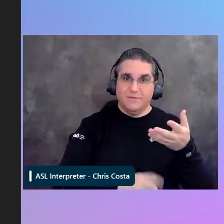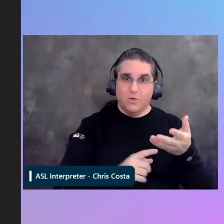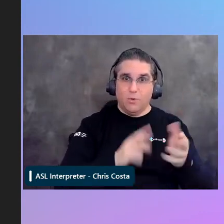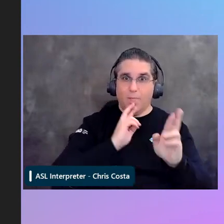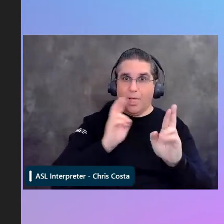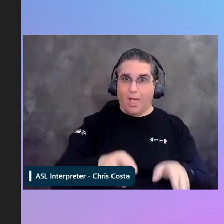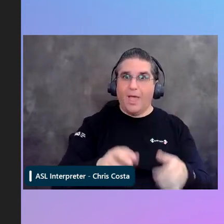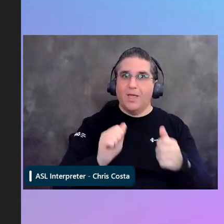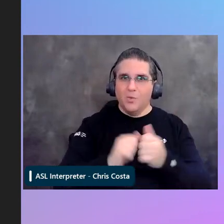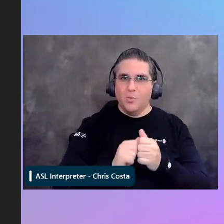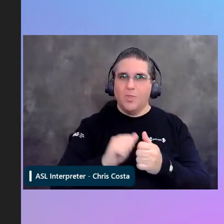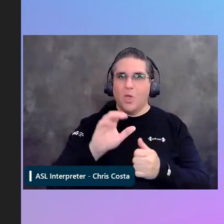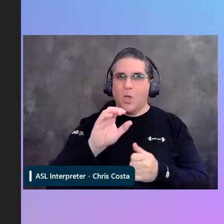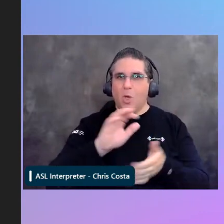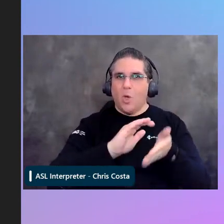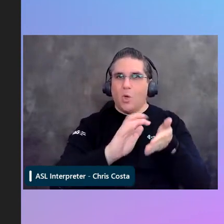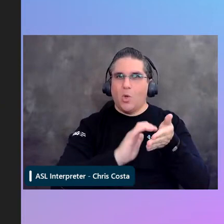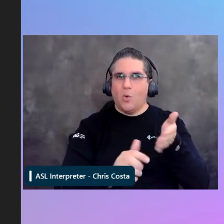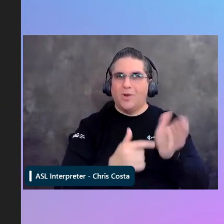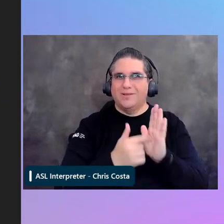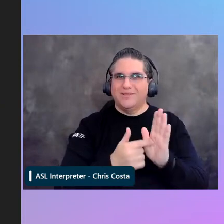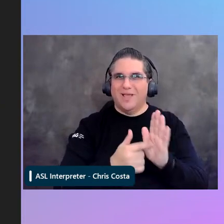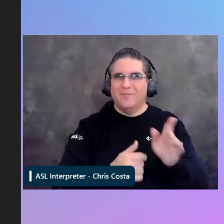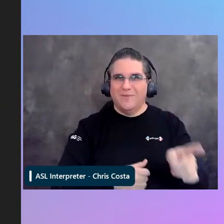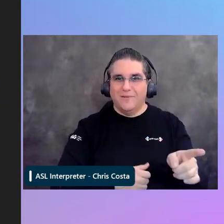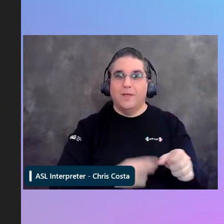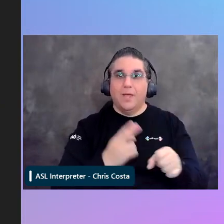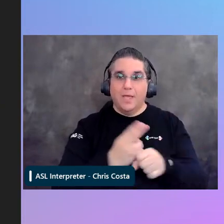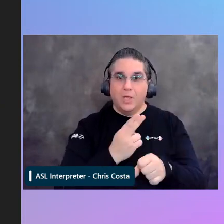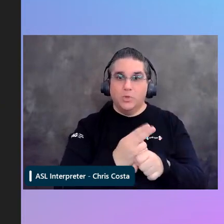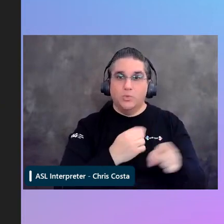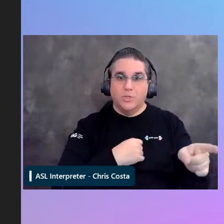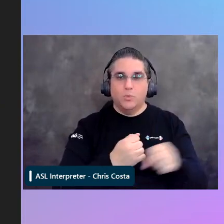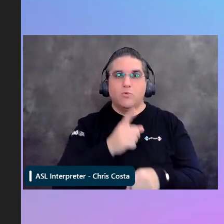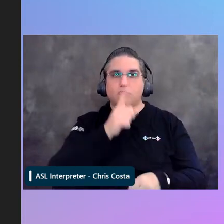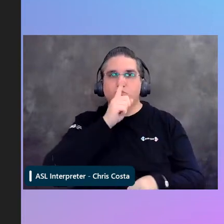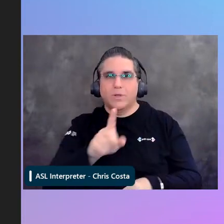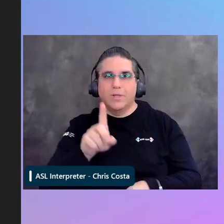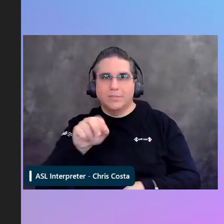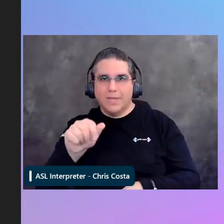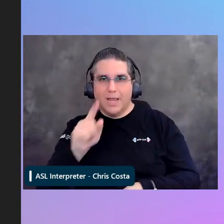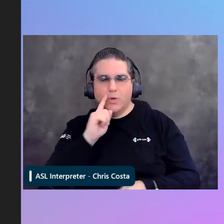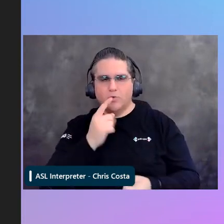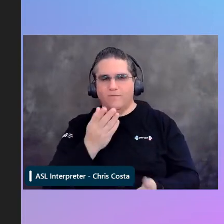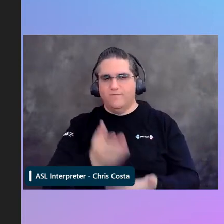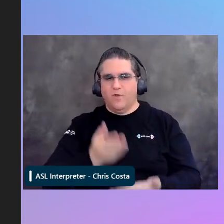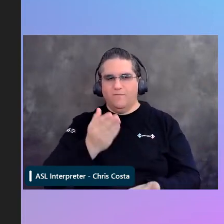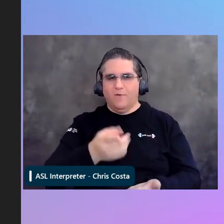use the function with real data to verify that it is working as